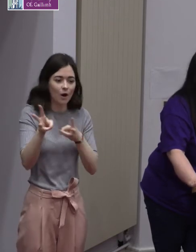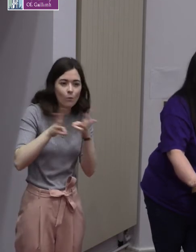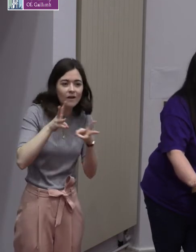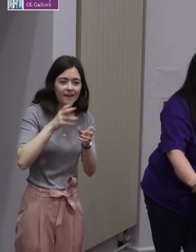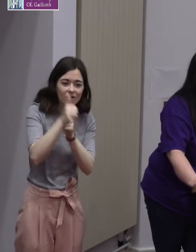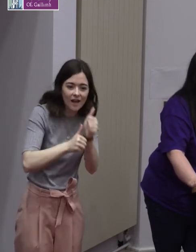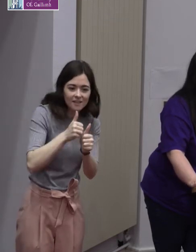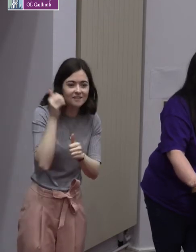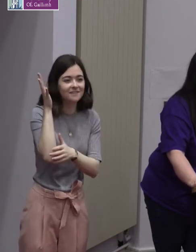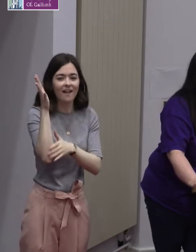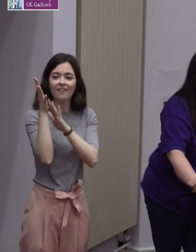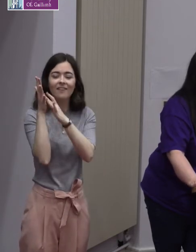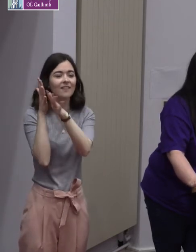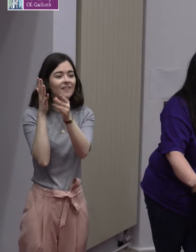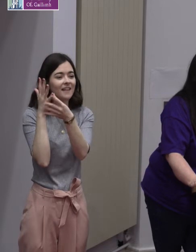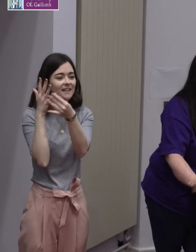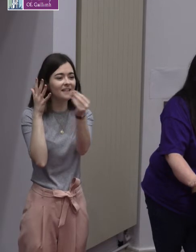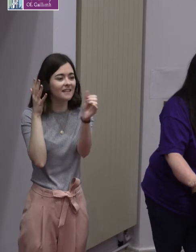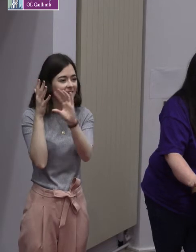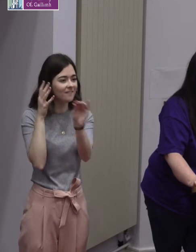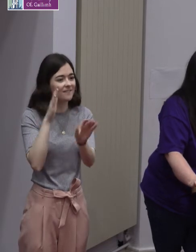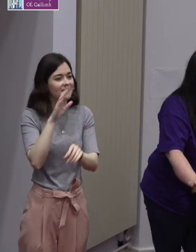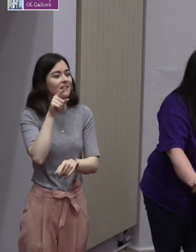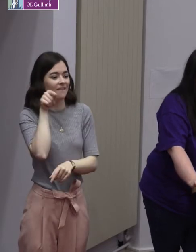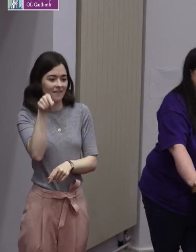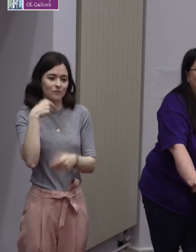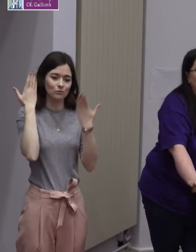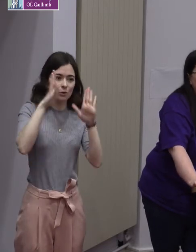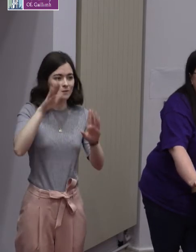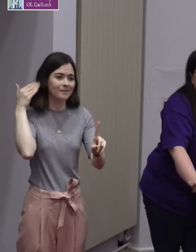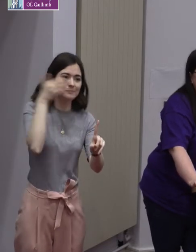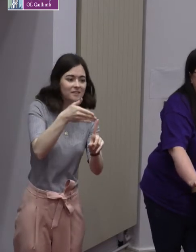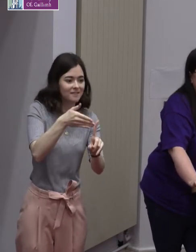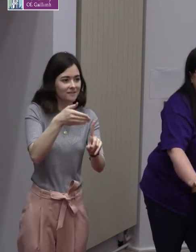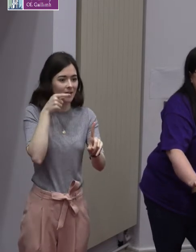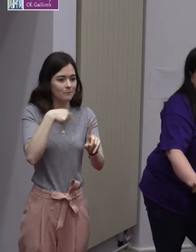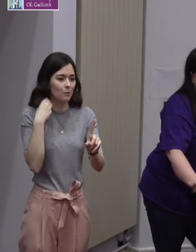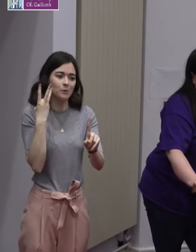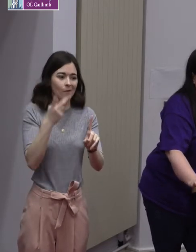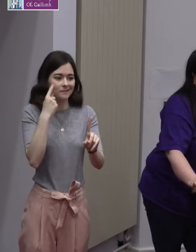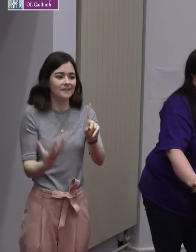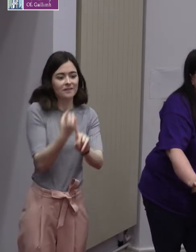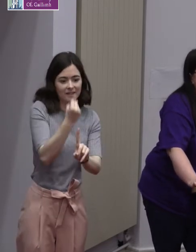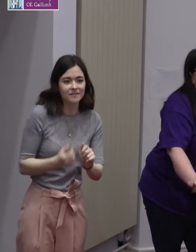leaves of the trees are the goals and outcomes that we want to see.